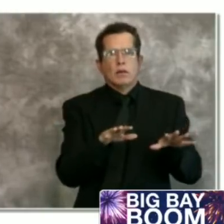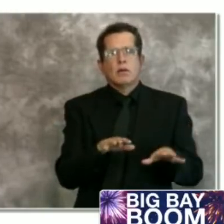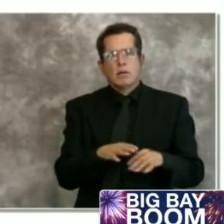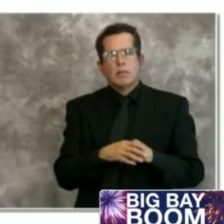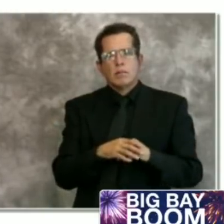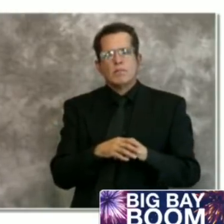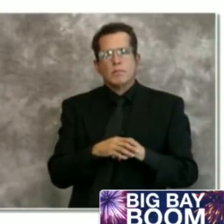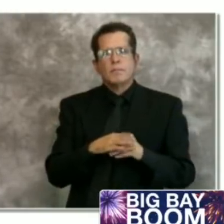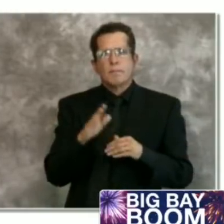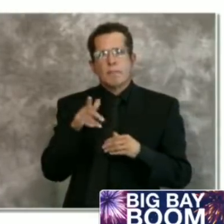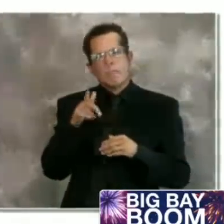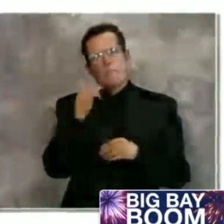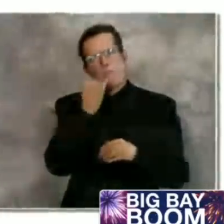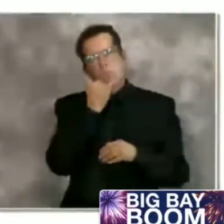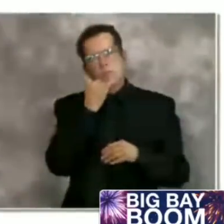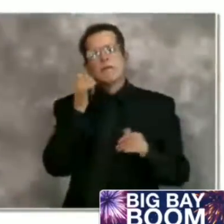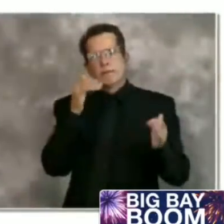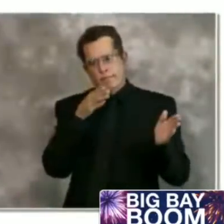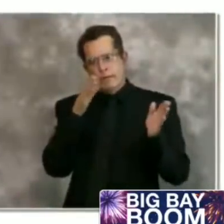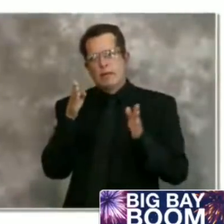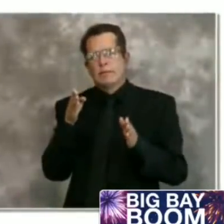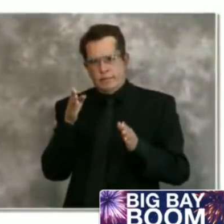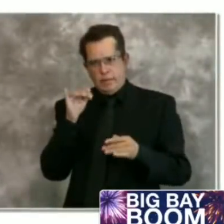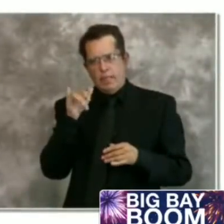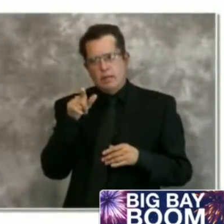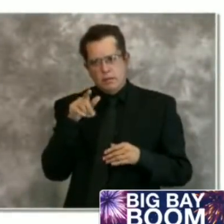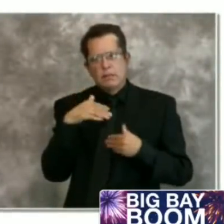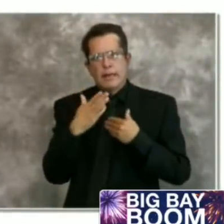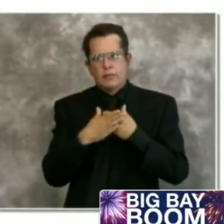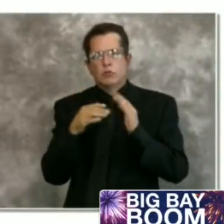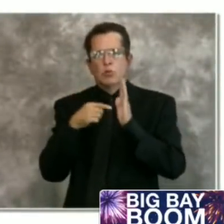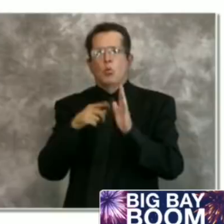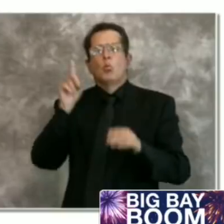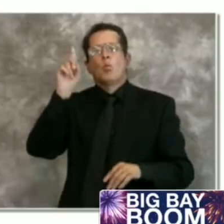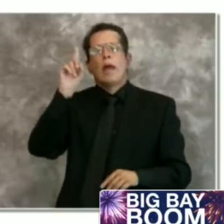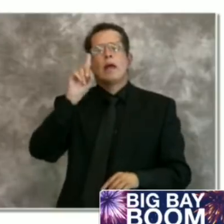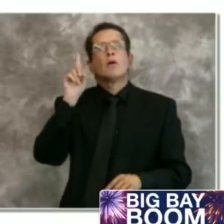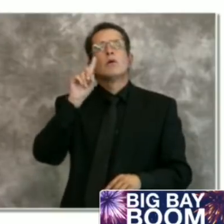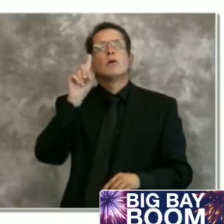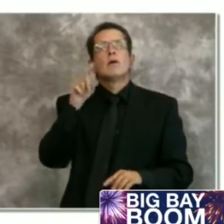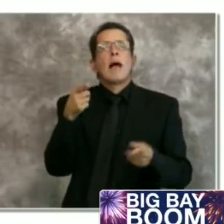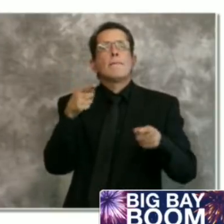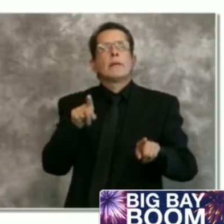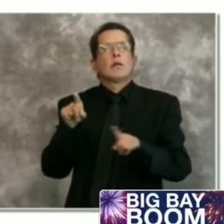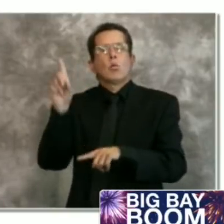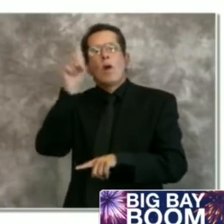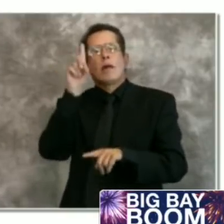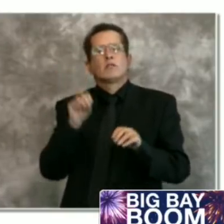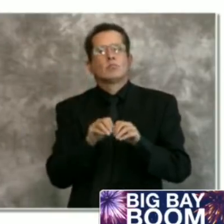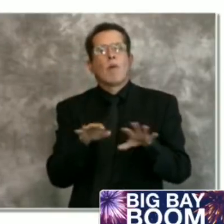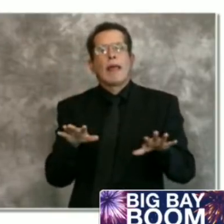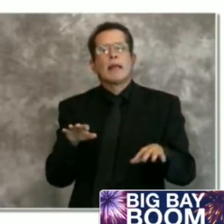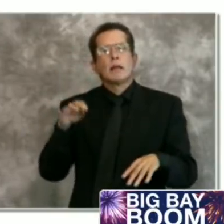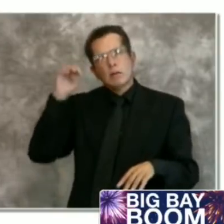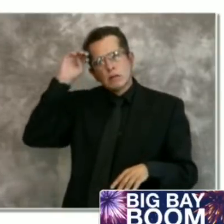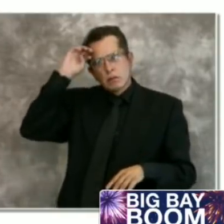SLIDE SHOWS THE TYPE OF SETTINGS. SHOULD BE THE NEXT